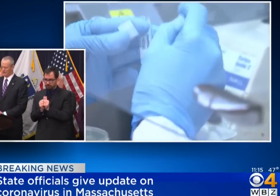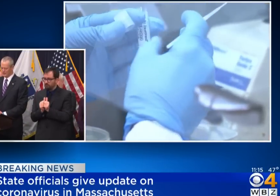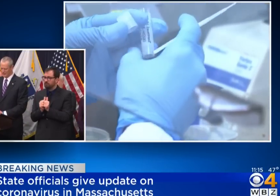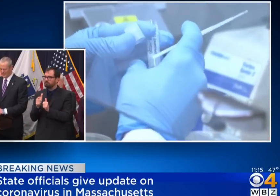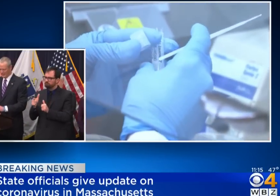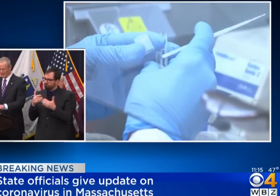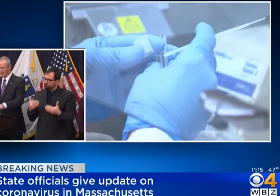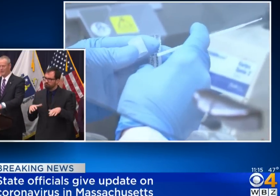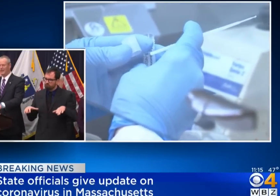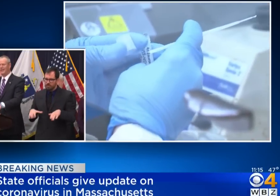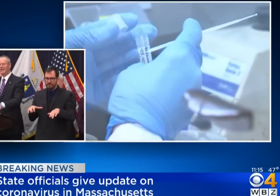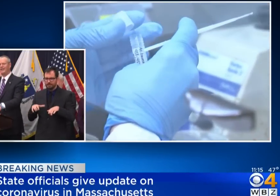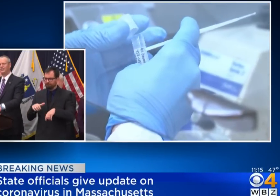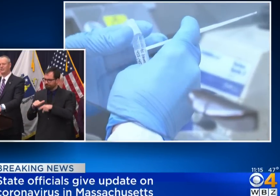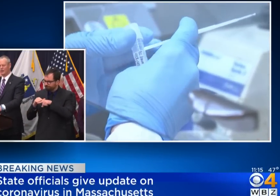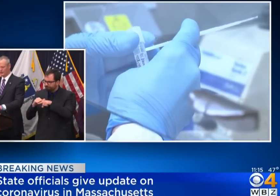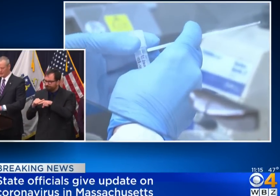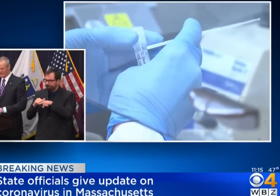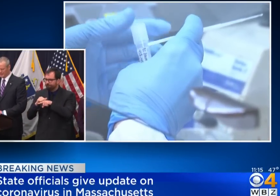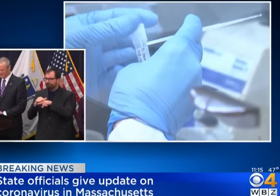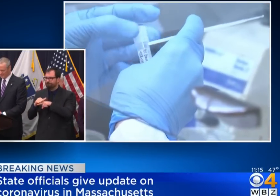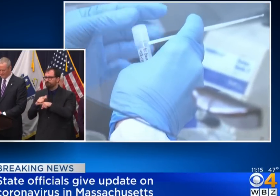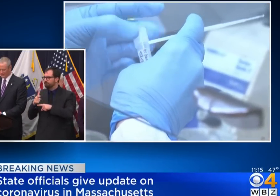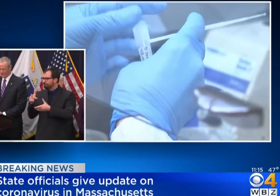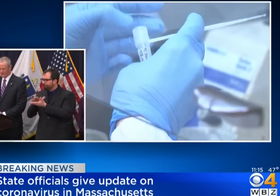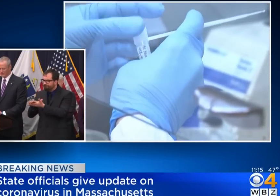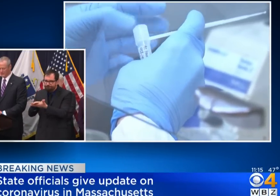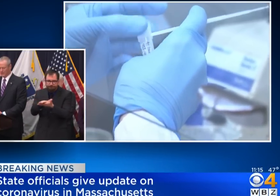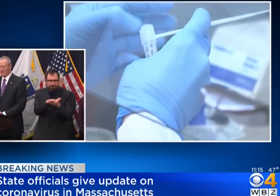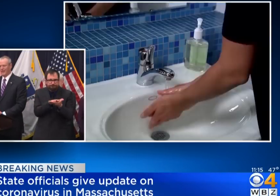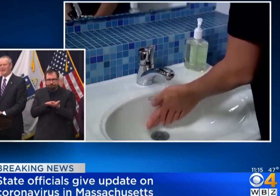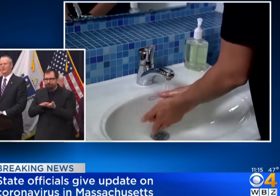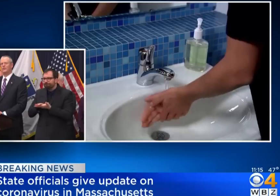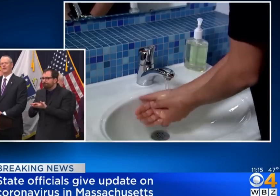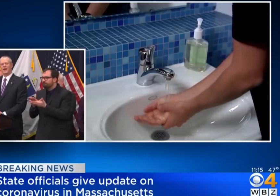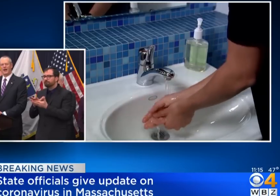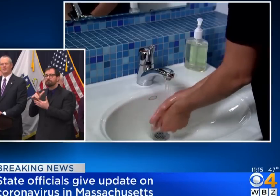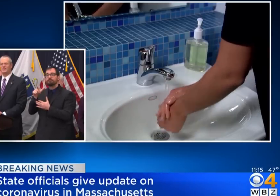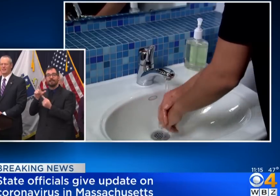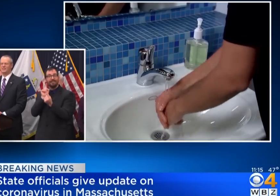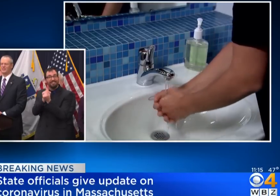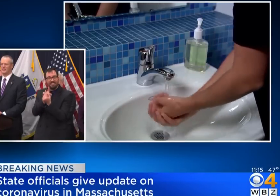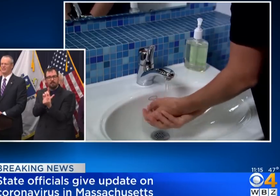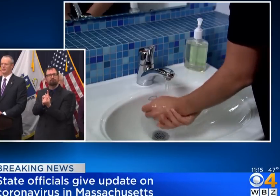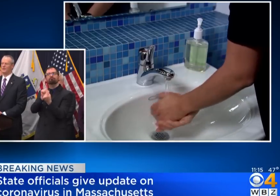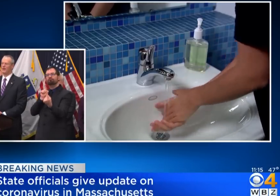WE TRULY ARE ALL IN THIS TOGETHER AND IF WE ACT NOW, TO